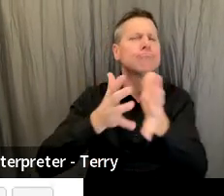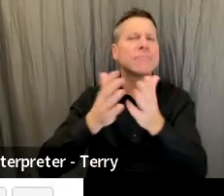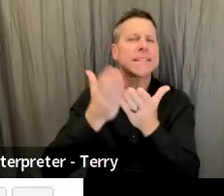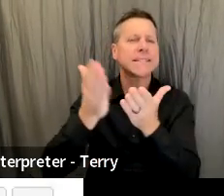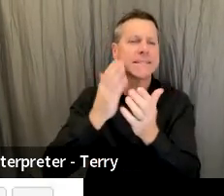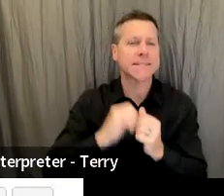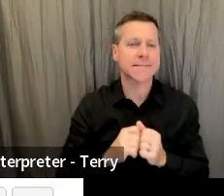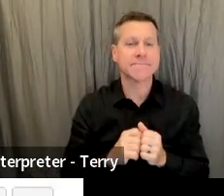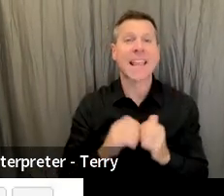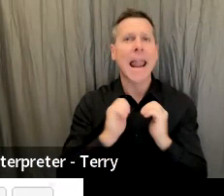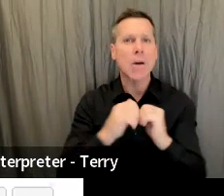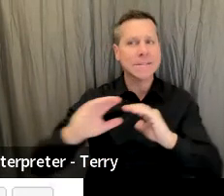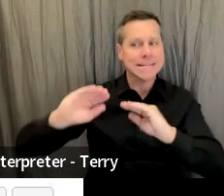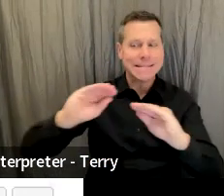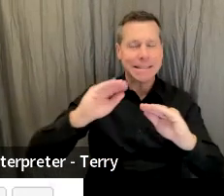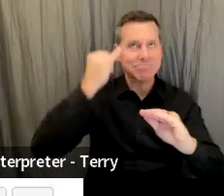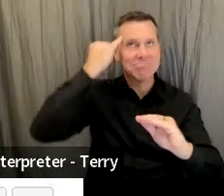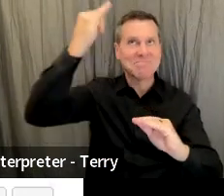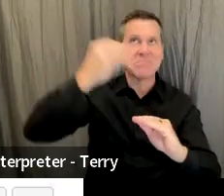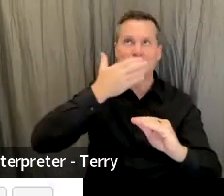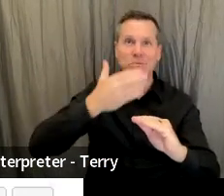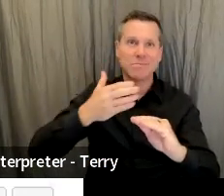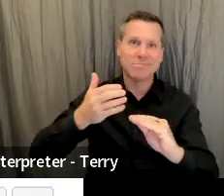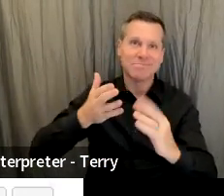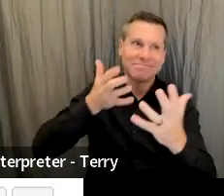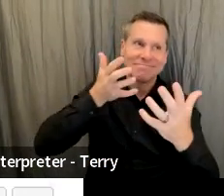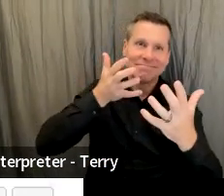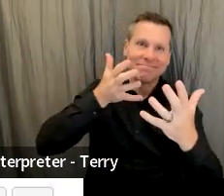So, so as triple C, oh yea, I had